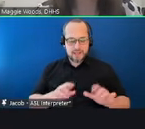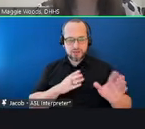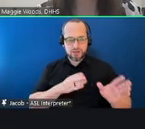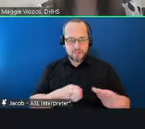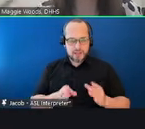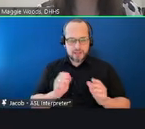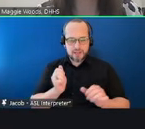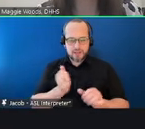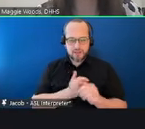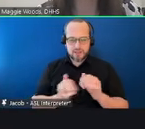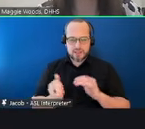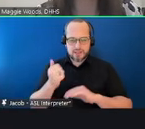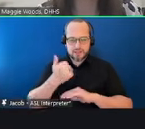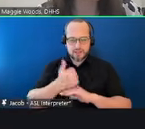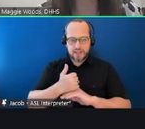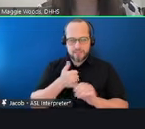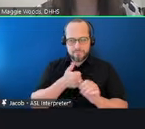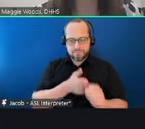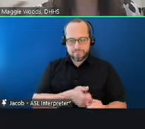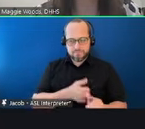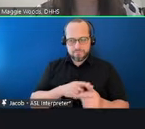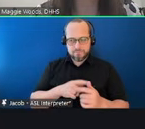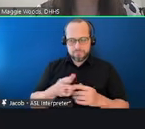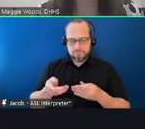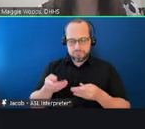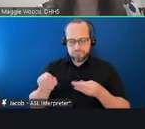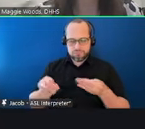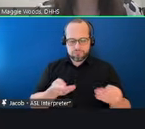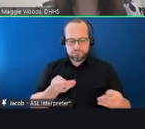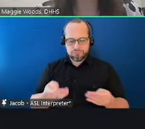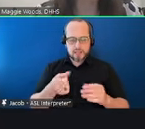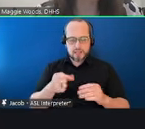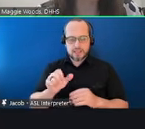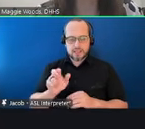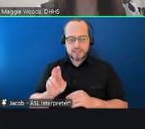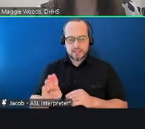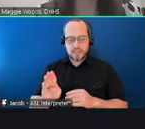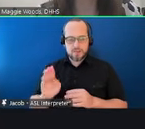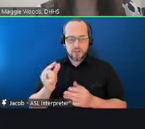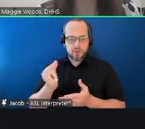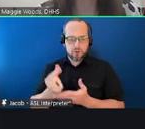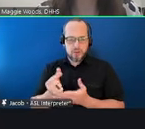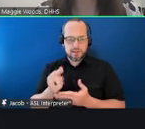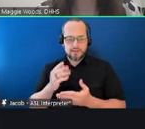that's when they can start awarding subgrants and contracts to meet needs in their region. If